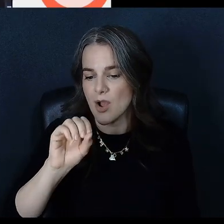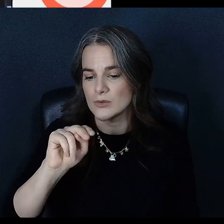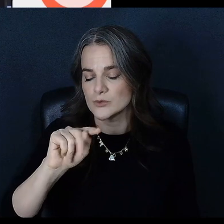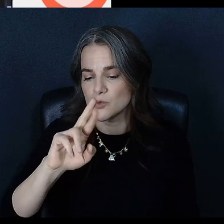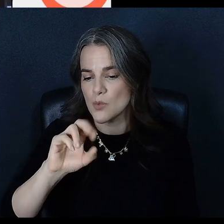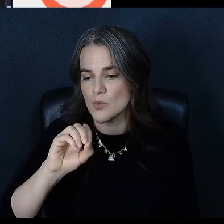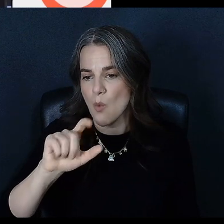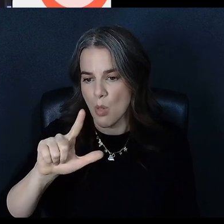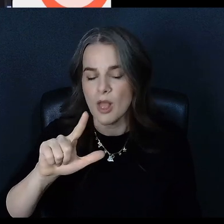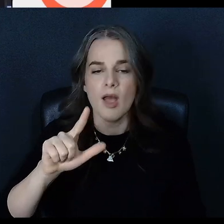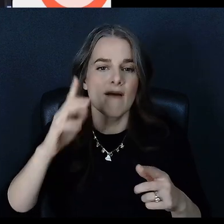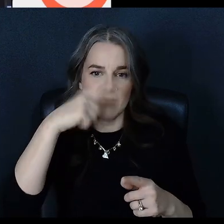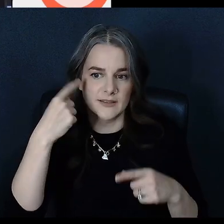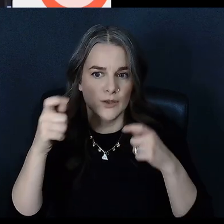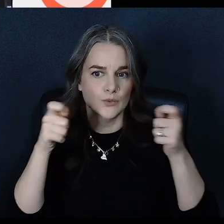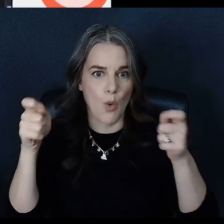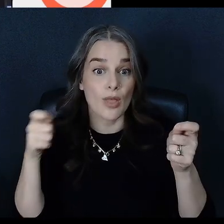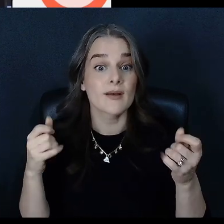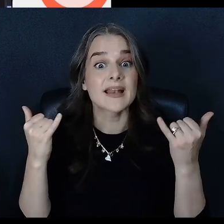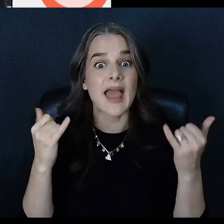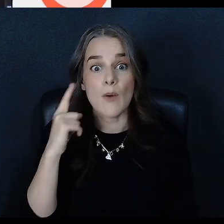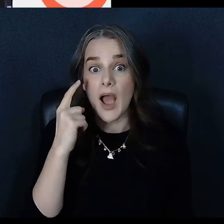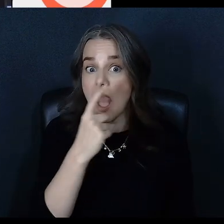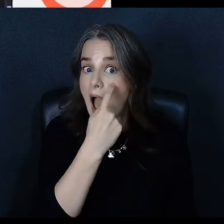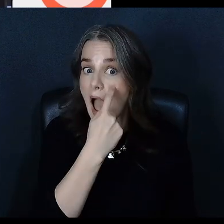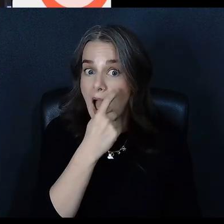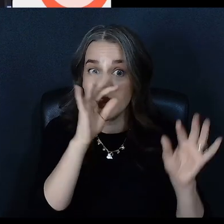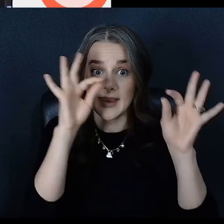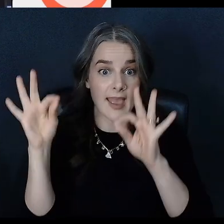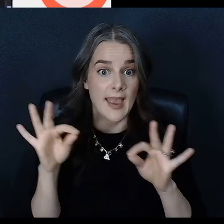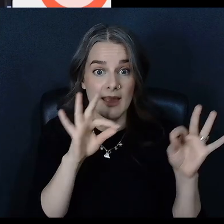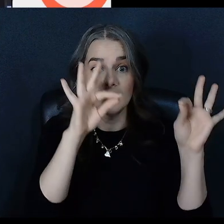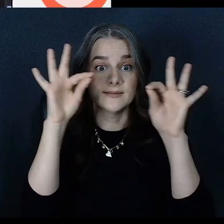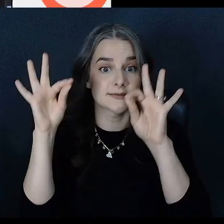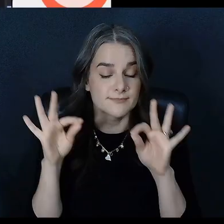this is now requiring less movement from me as a user